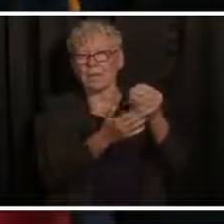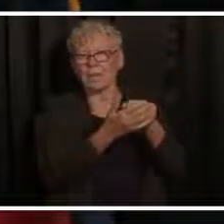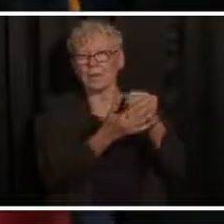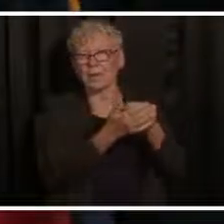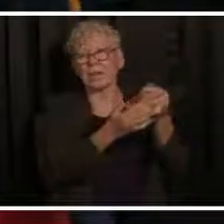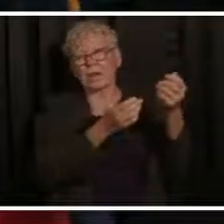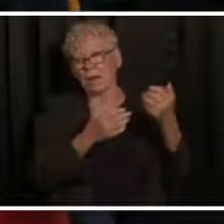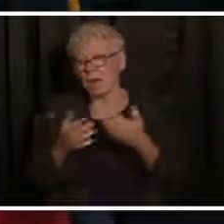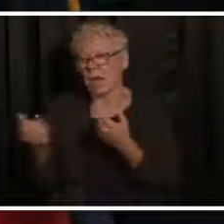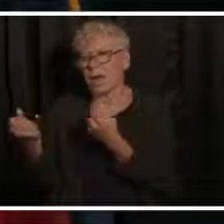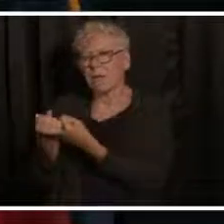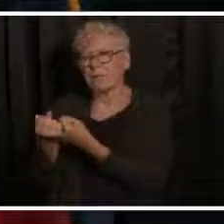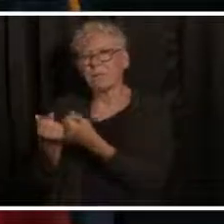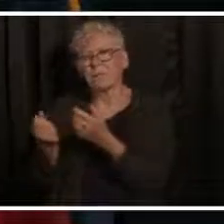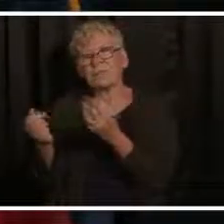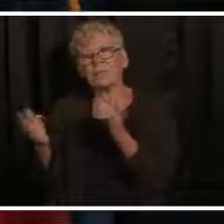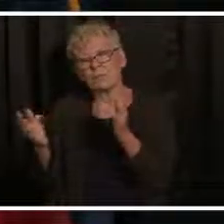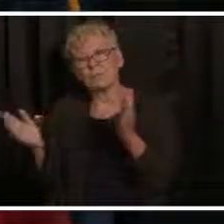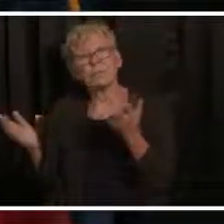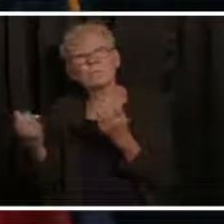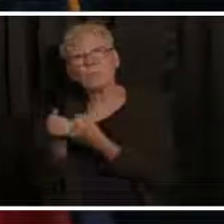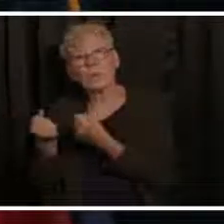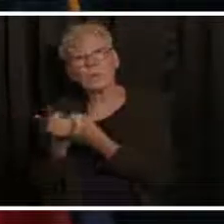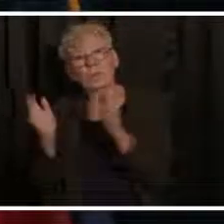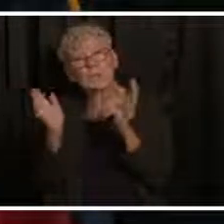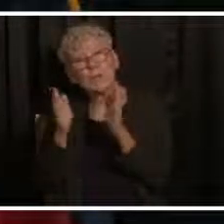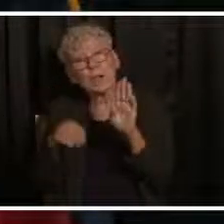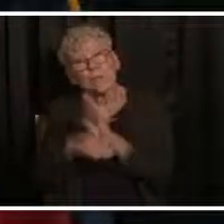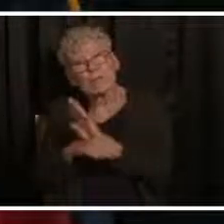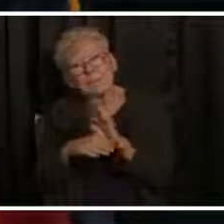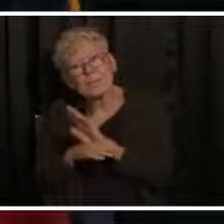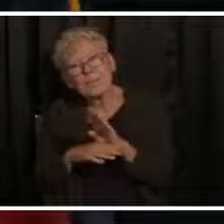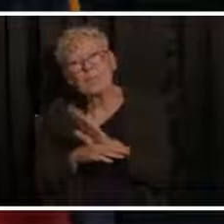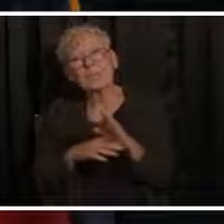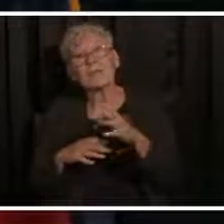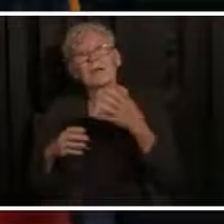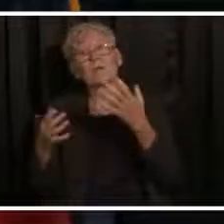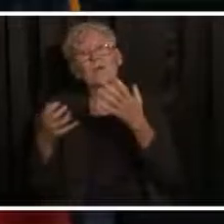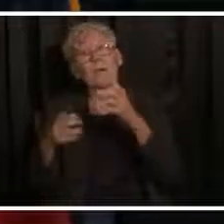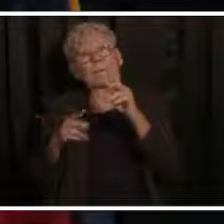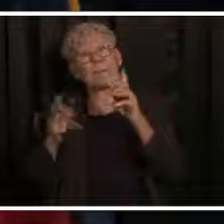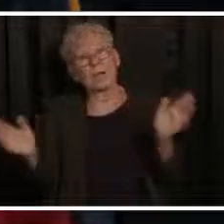small businesses. Uh the people have the ability to go out and eat and shop and enjoy everything that Colorado has to